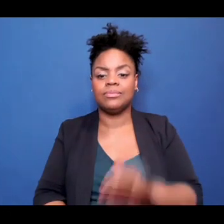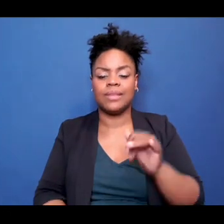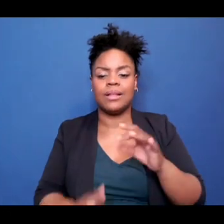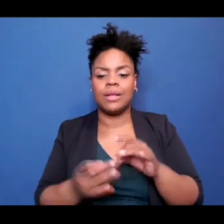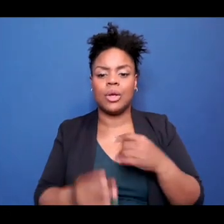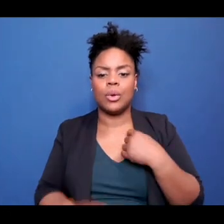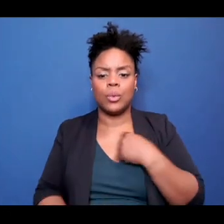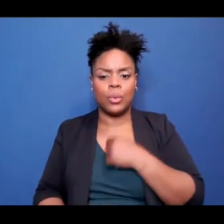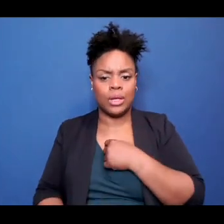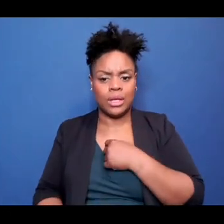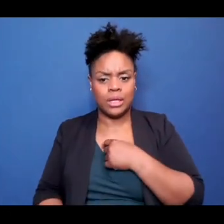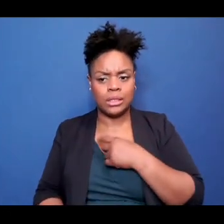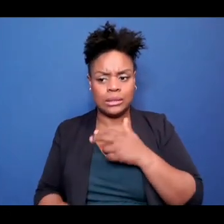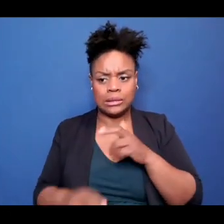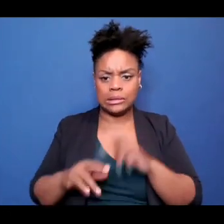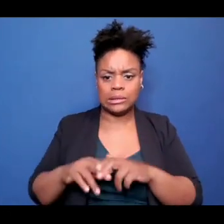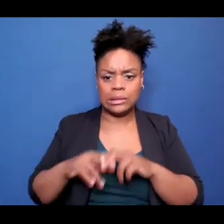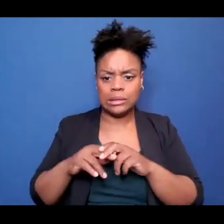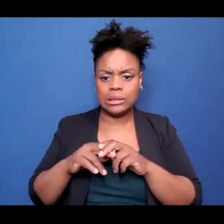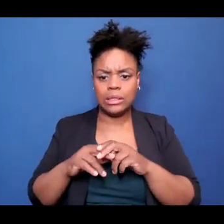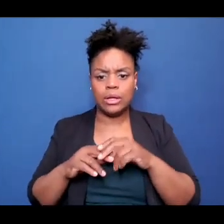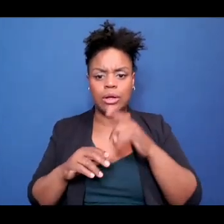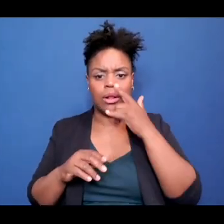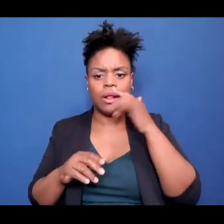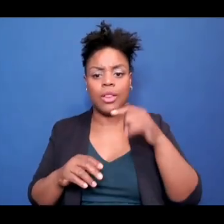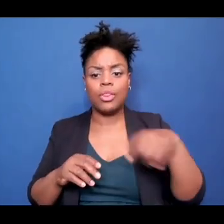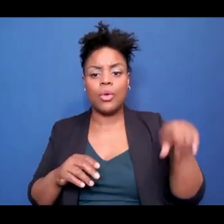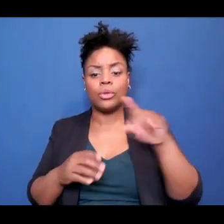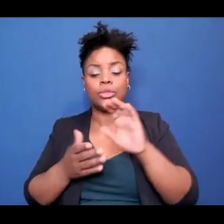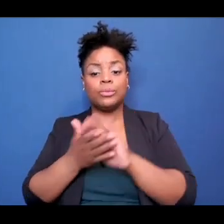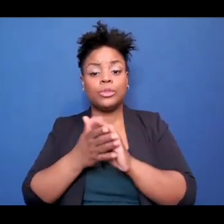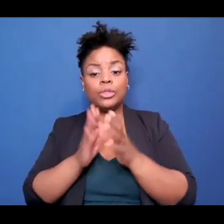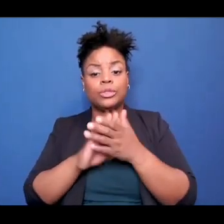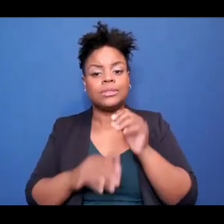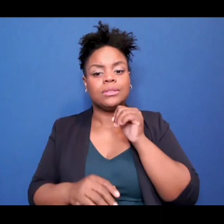SIMPLY, SO WE GONNA SIT HERE AND ACT LIKE THOSE AIN'T WHITE START